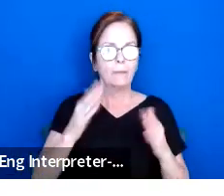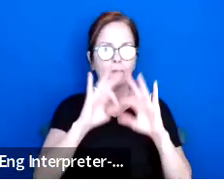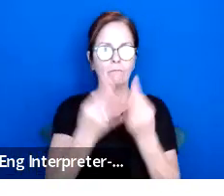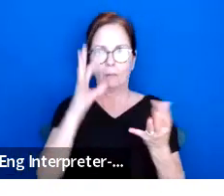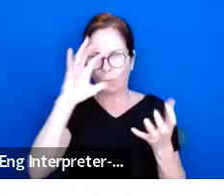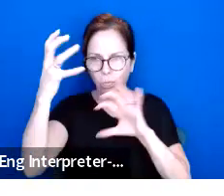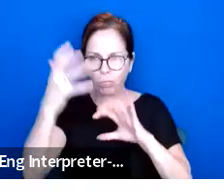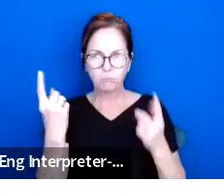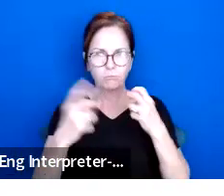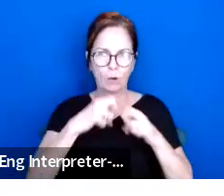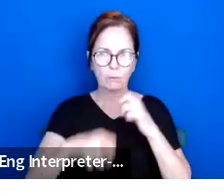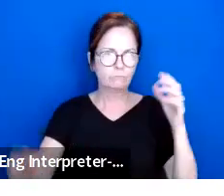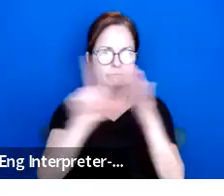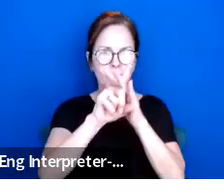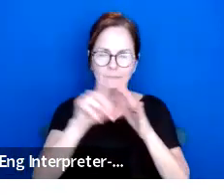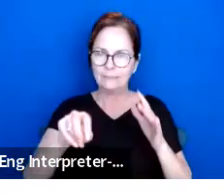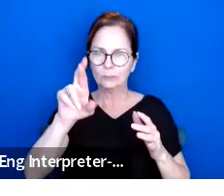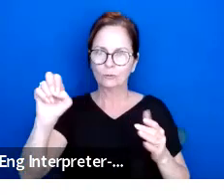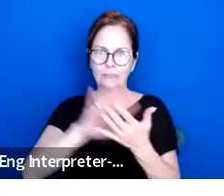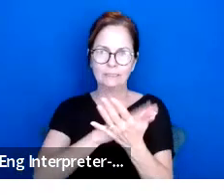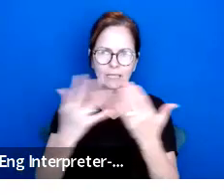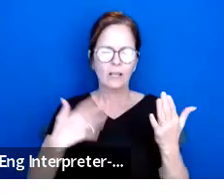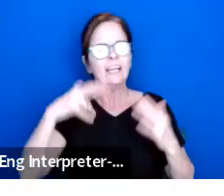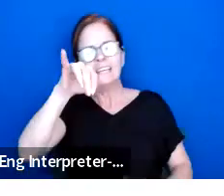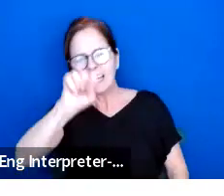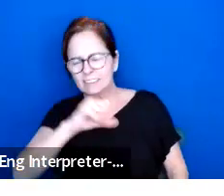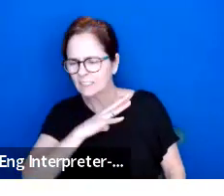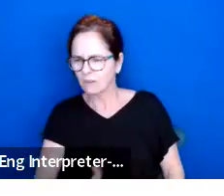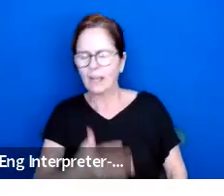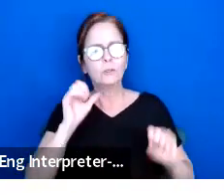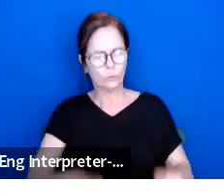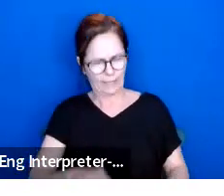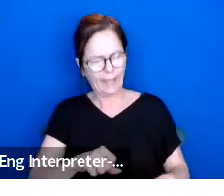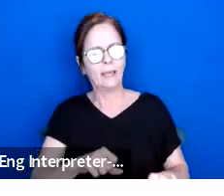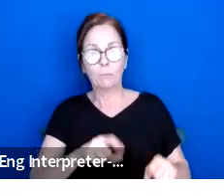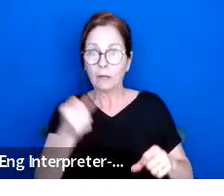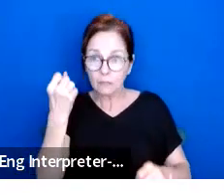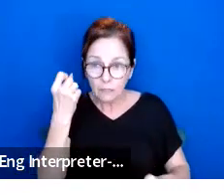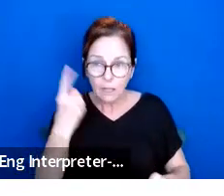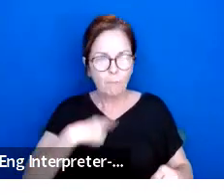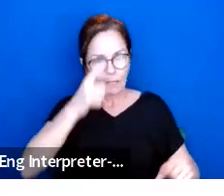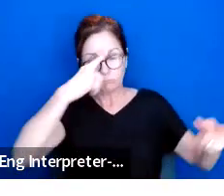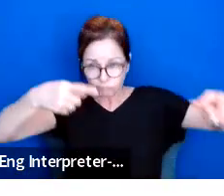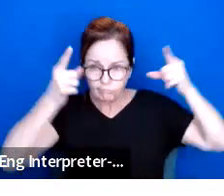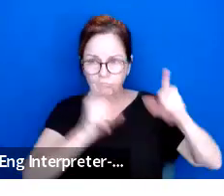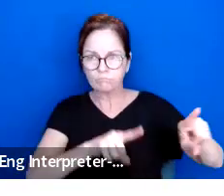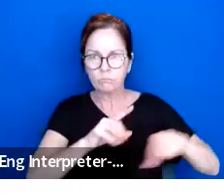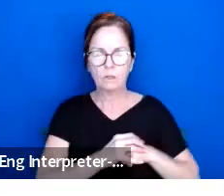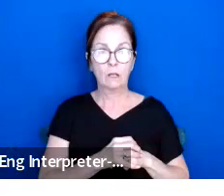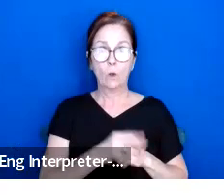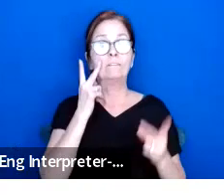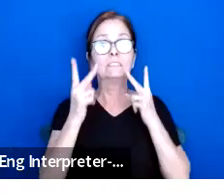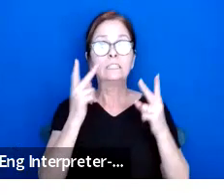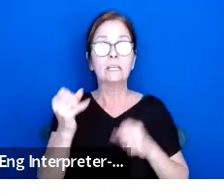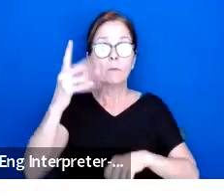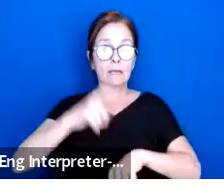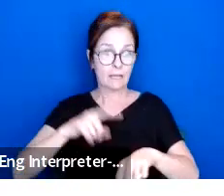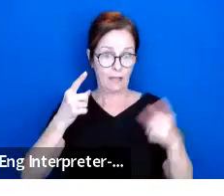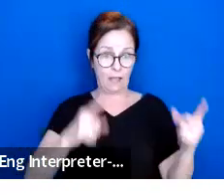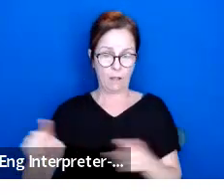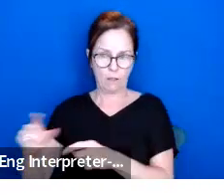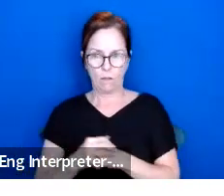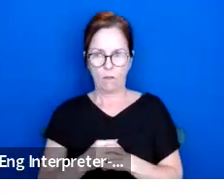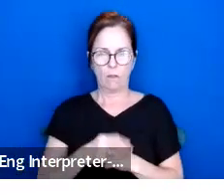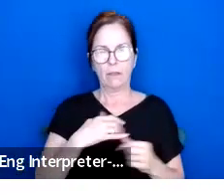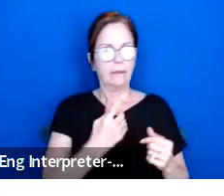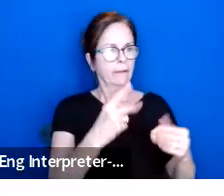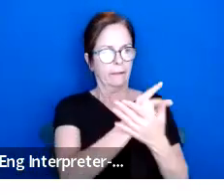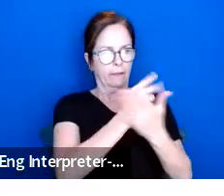That's absolutely fine. We scheduling is fine on a mutually agreed upon date. But unfortunately, we've seen a number of instances where work folks were like, I want to do 2 observations.